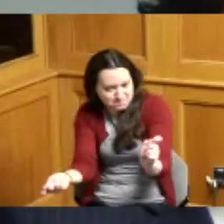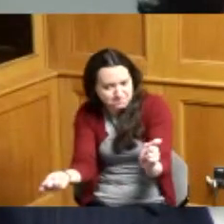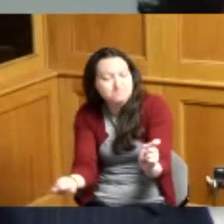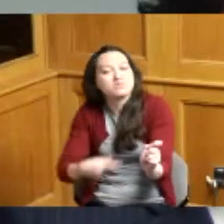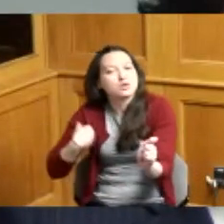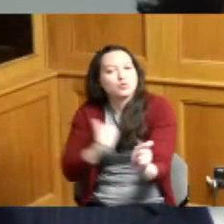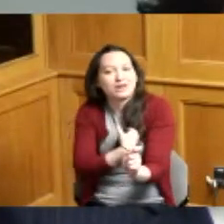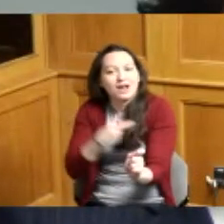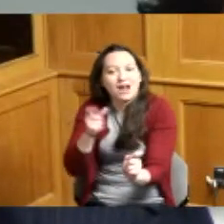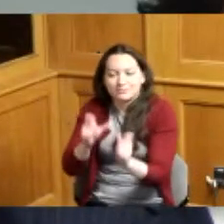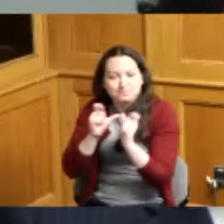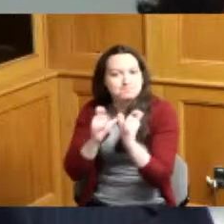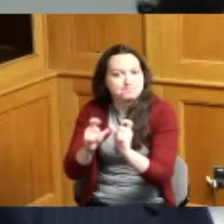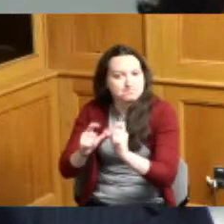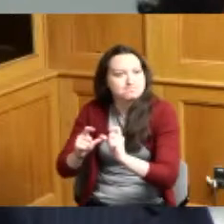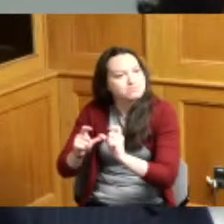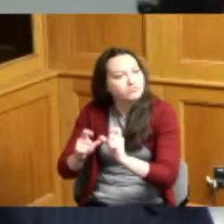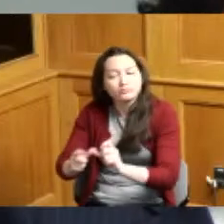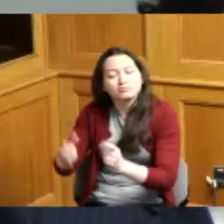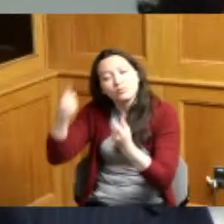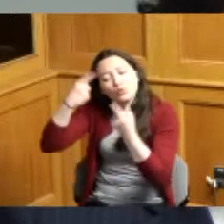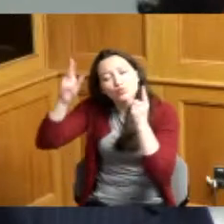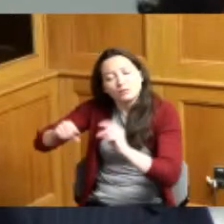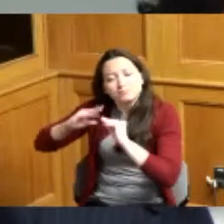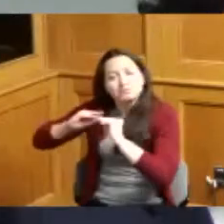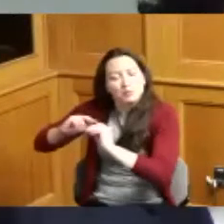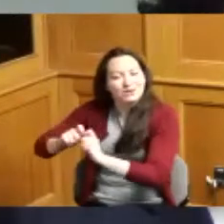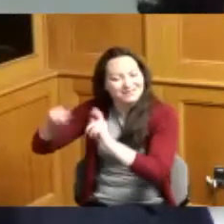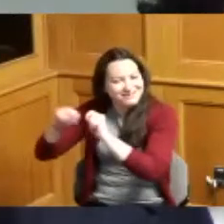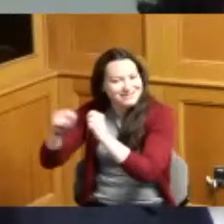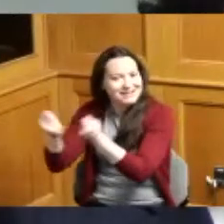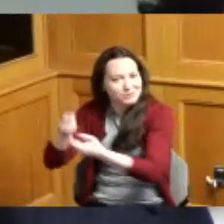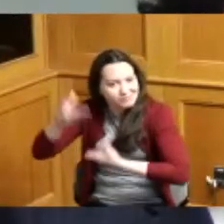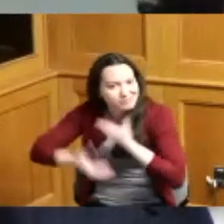we're just going to have to continue working with the team as we move over the course of